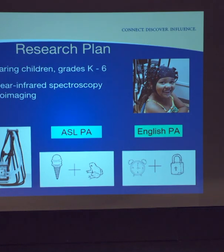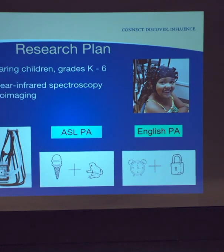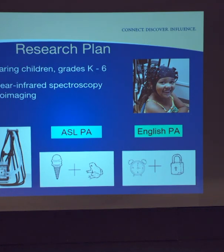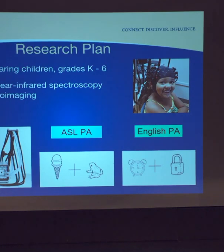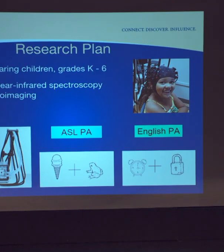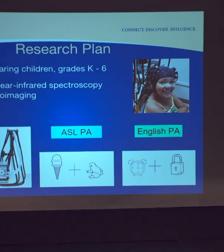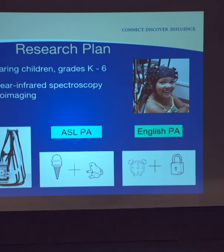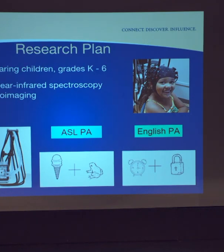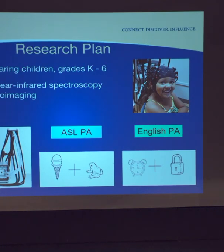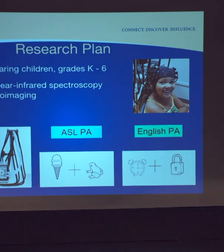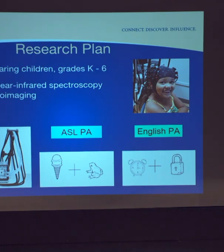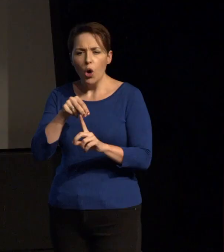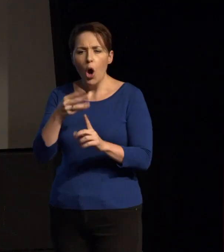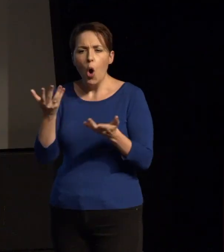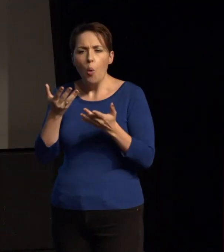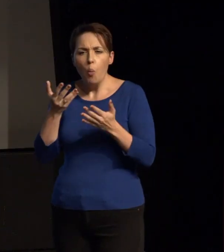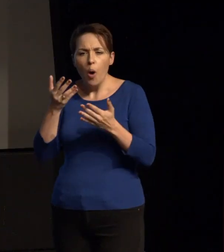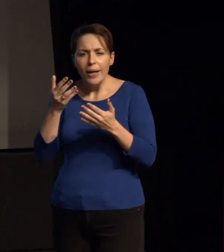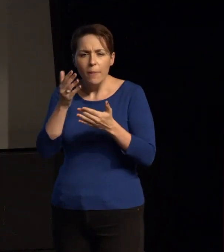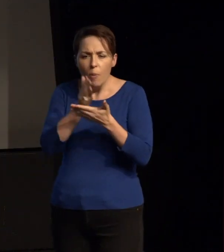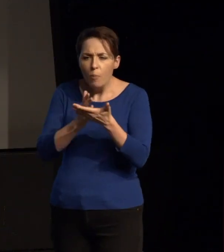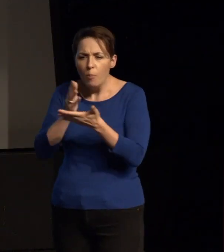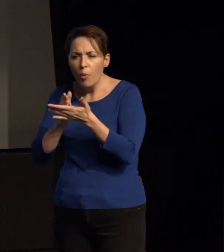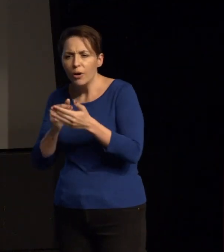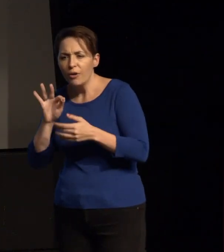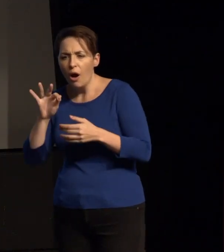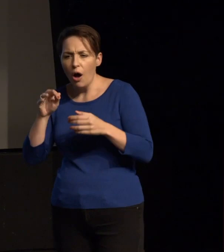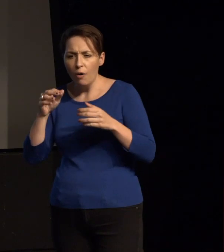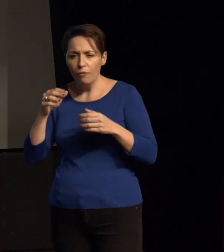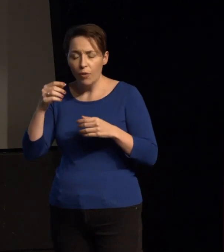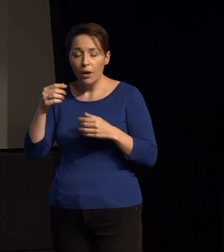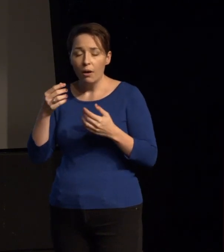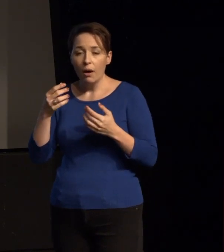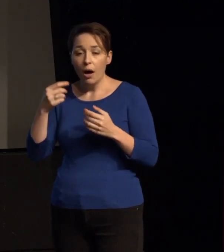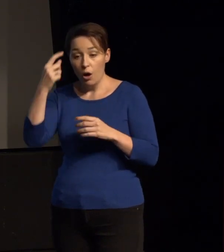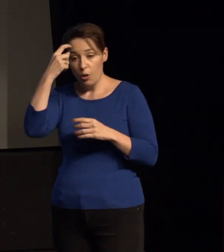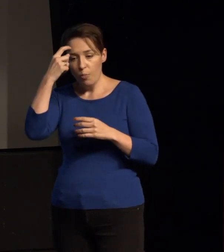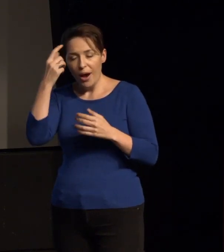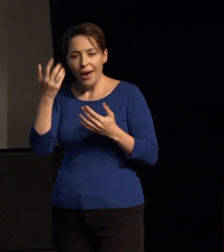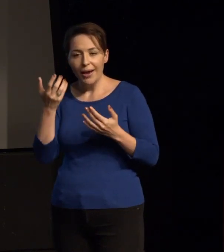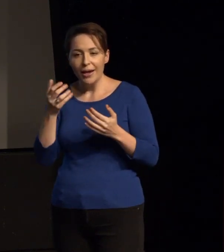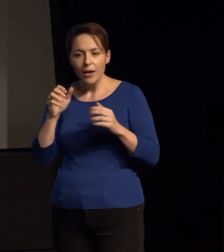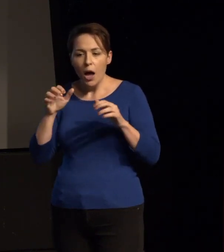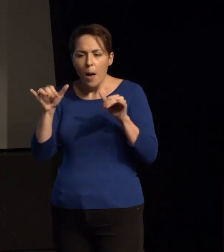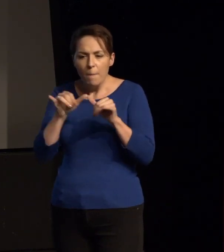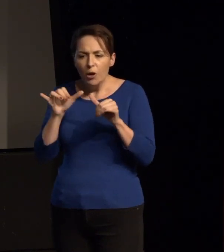Utilizing cognitive neuroscience, we are looking at what parts of the brain